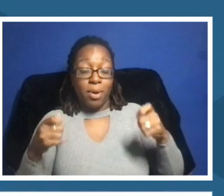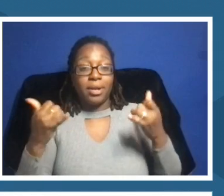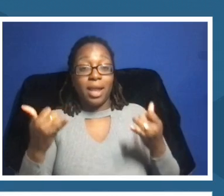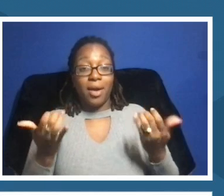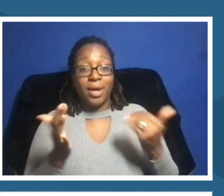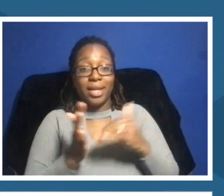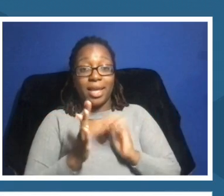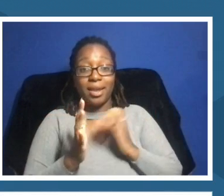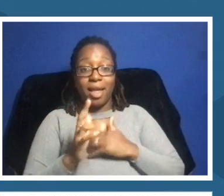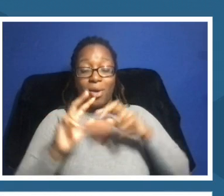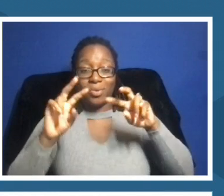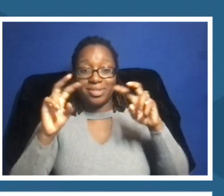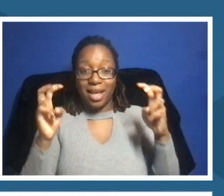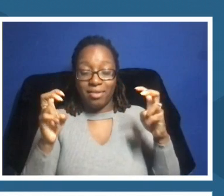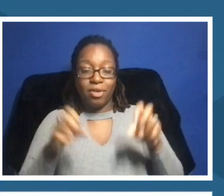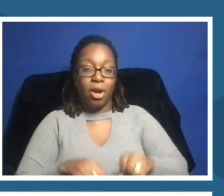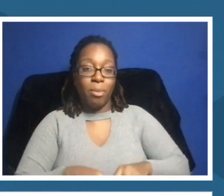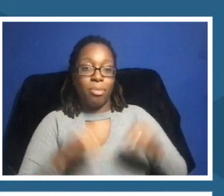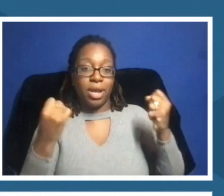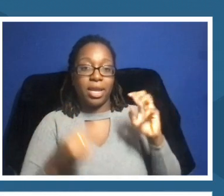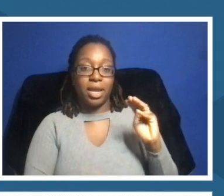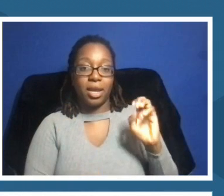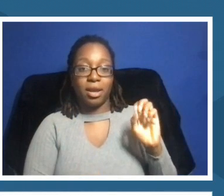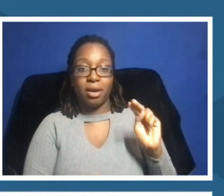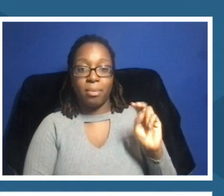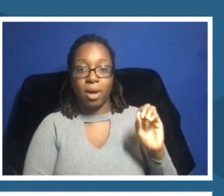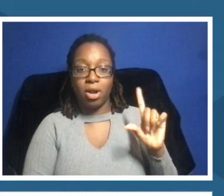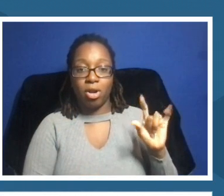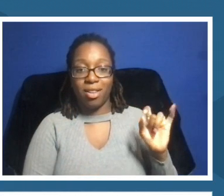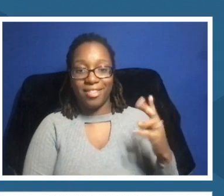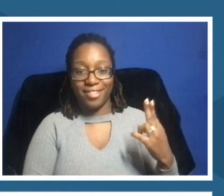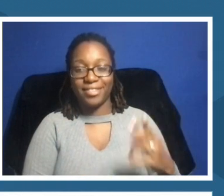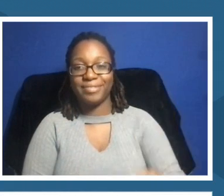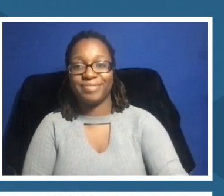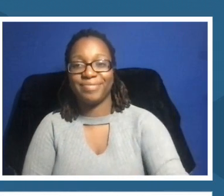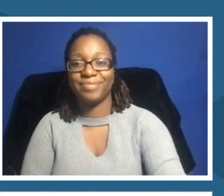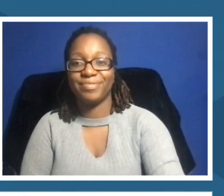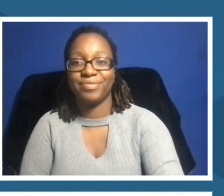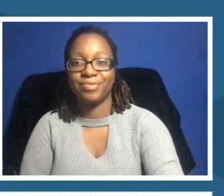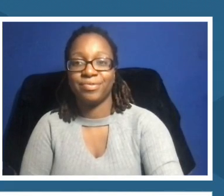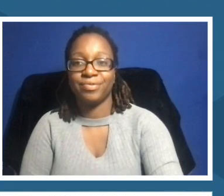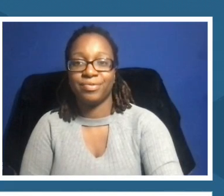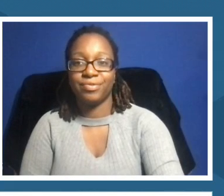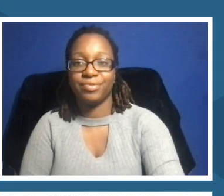monolith and i think it's in the next side please yeah uh so as we've been